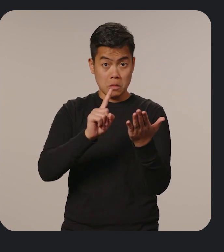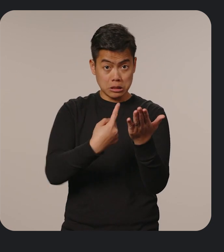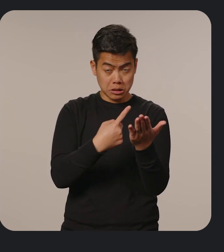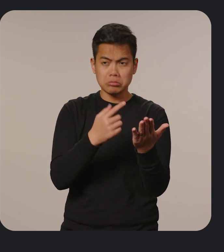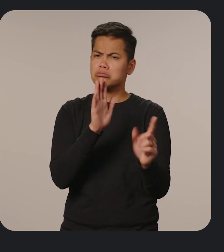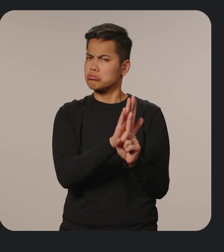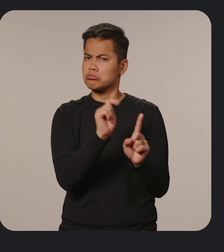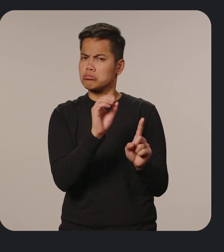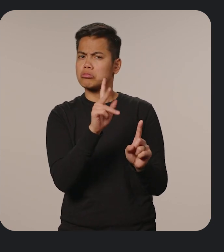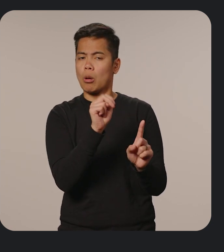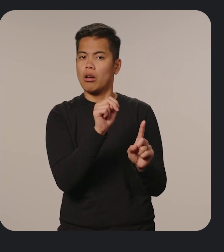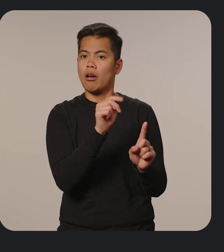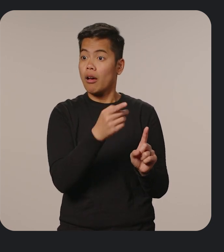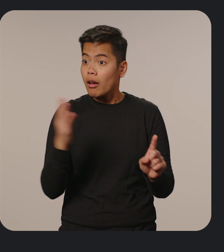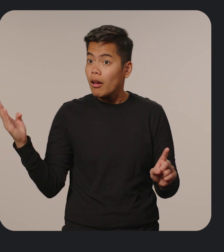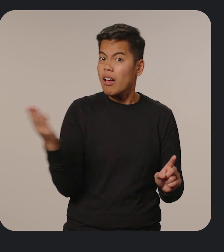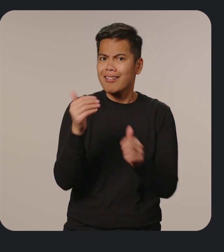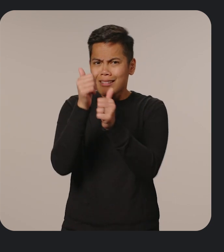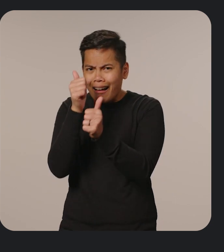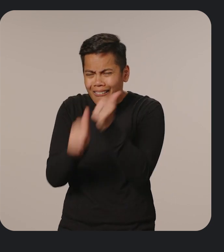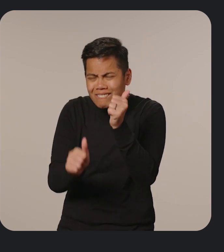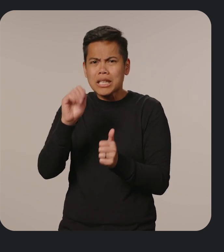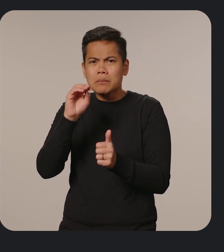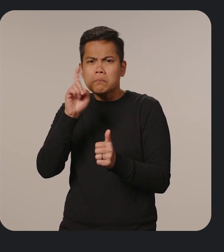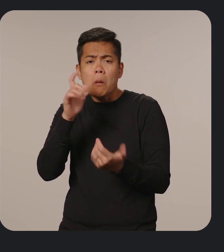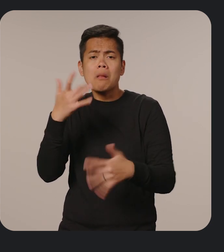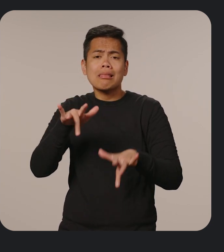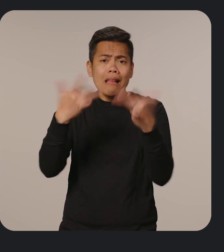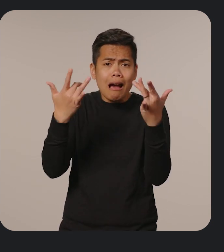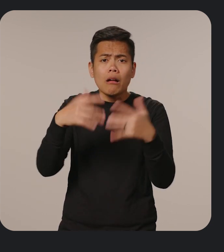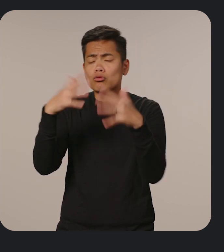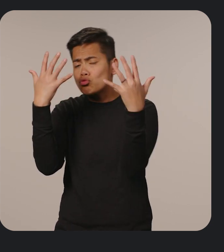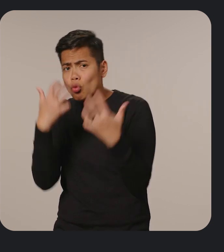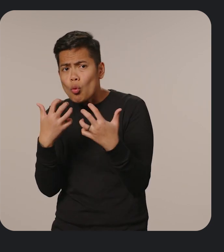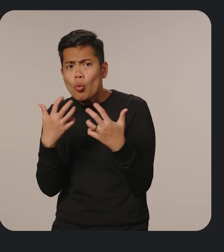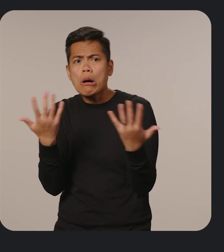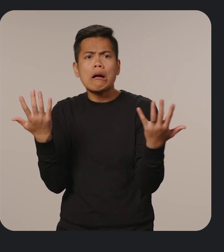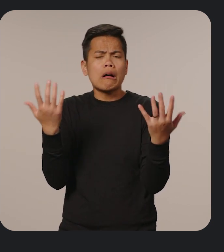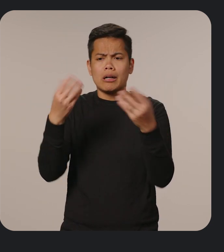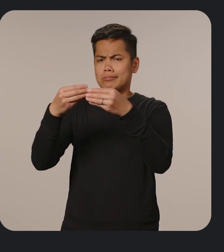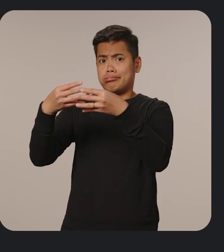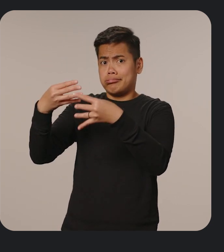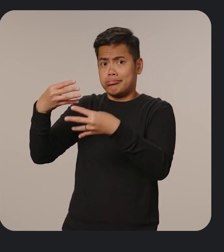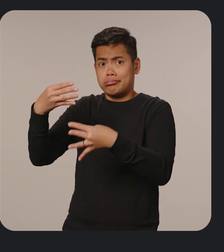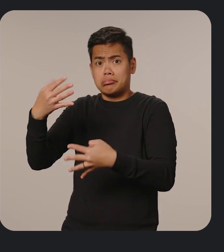Need high-contrast mode or to change your chroma? No sweat. Tokens will remain the same across modes.